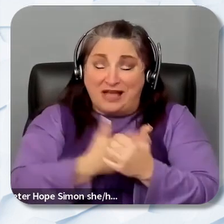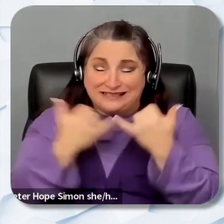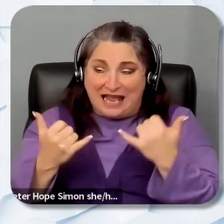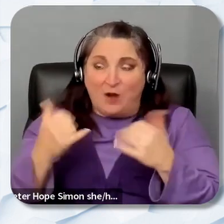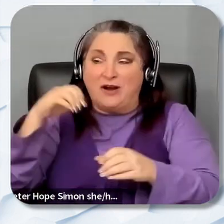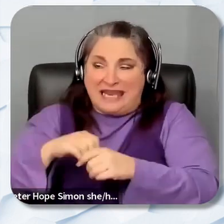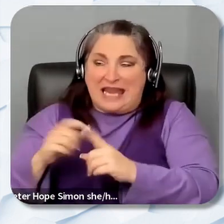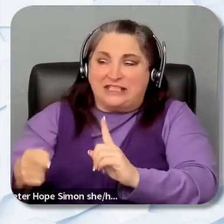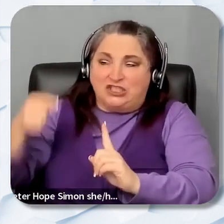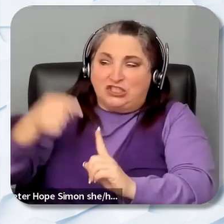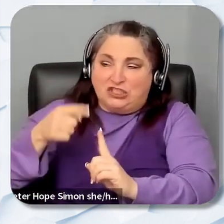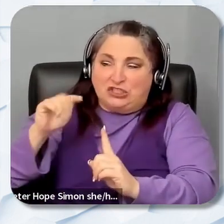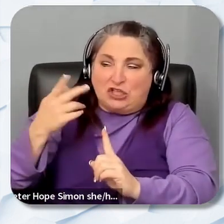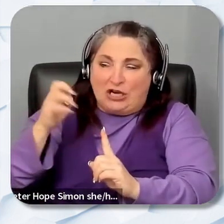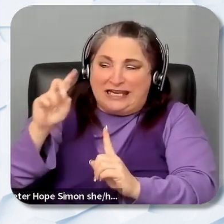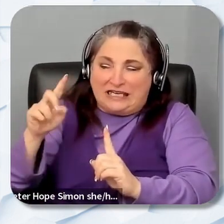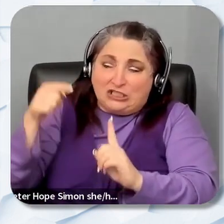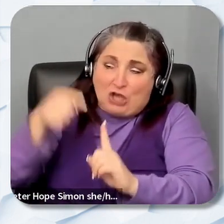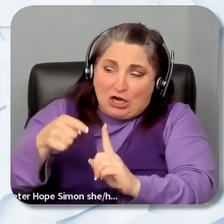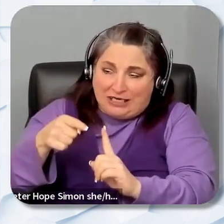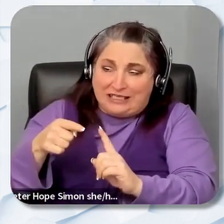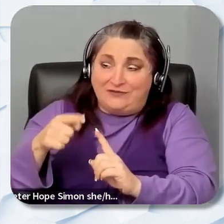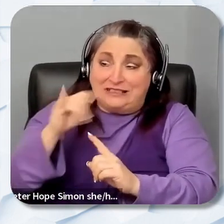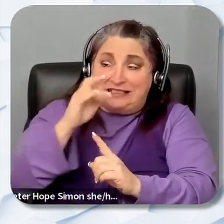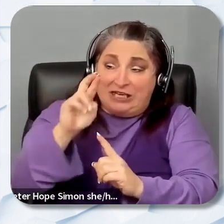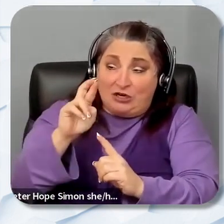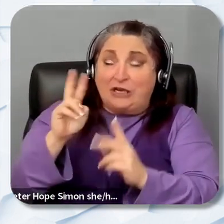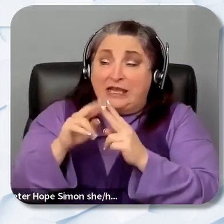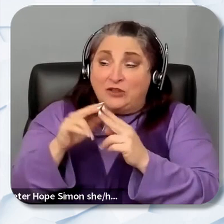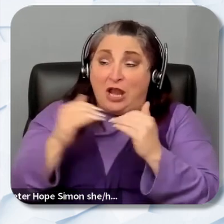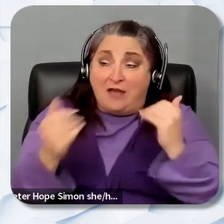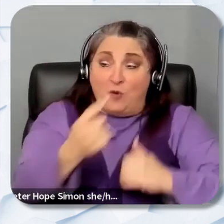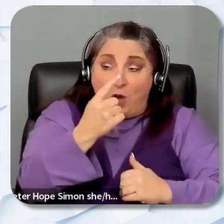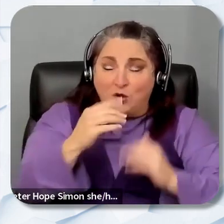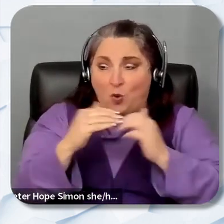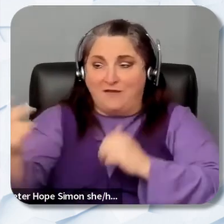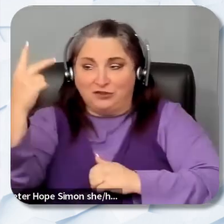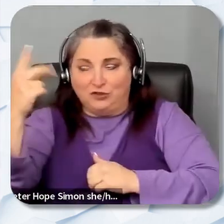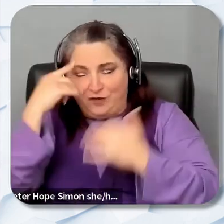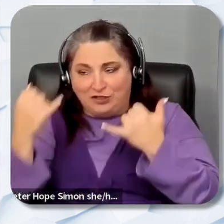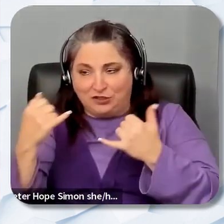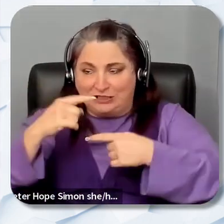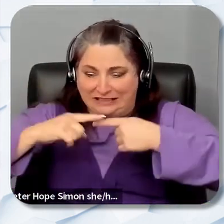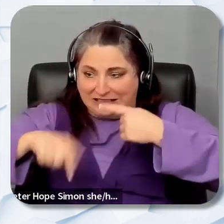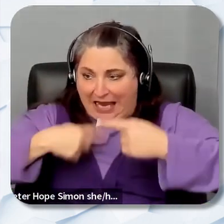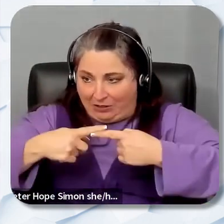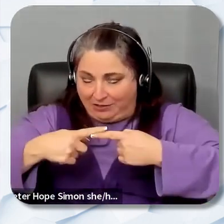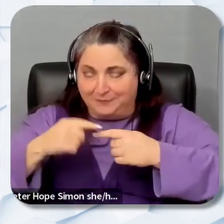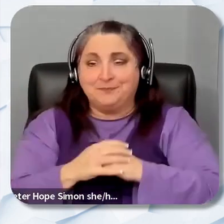and you are either Level 1 or Level 2 for this current cycle. There will also be information